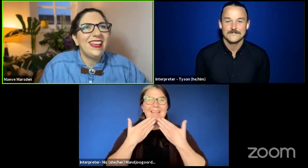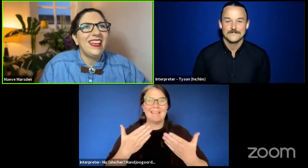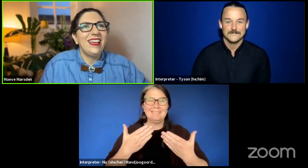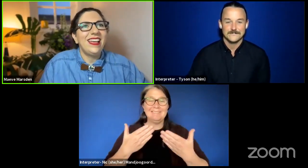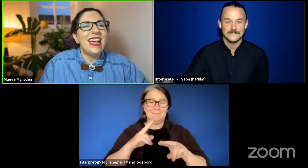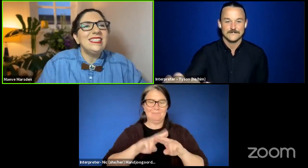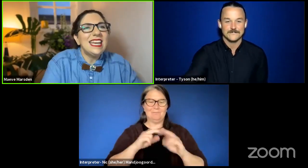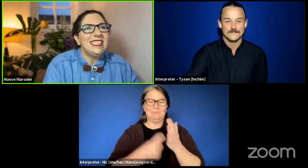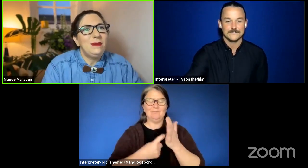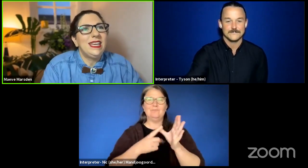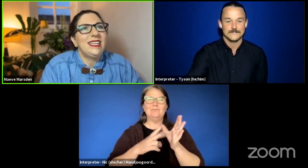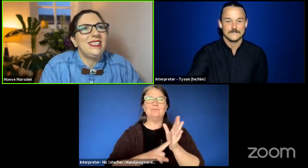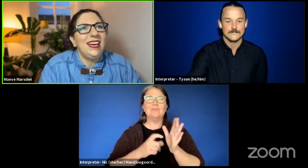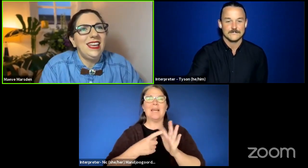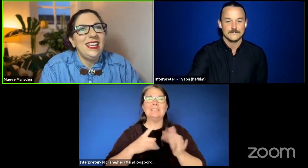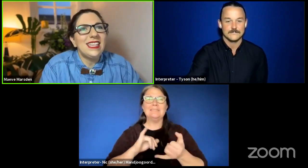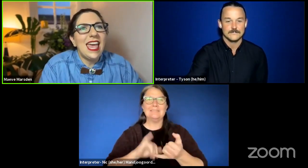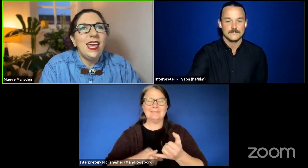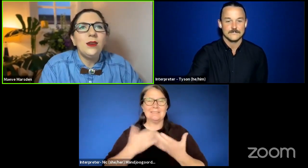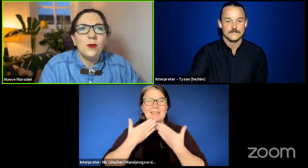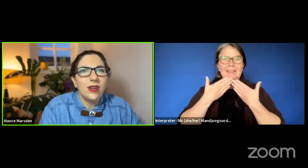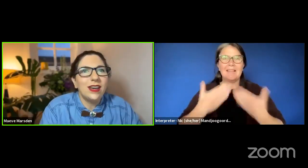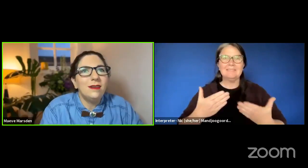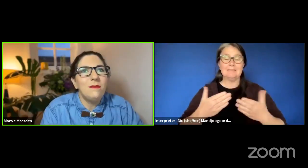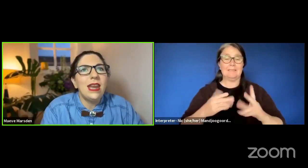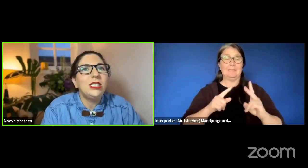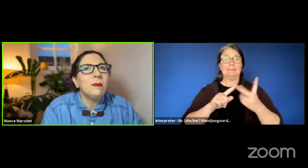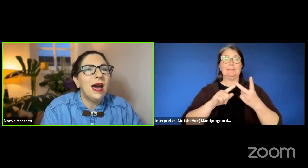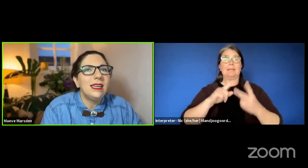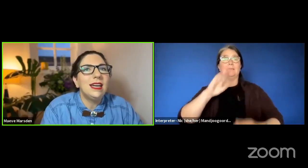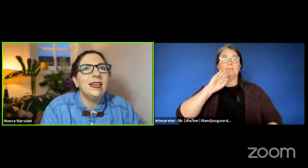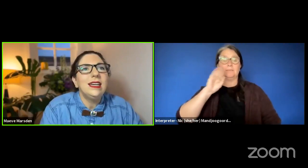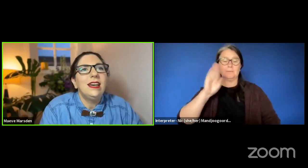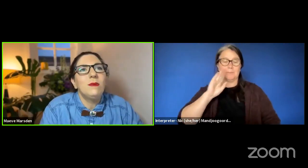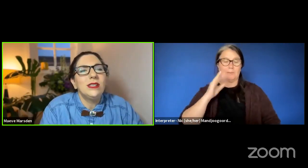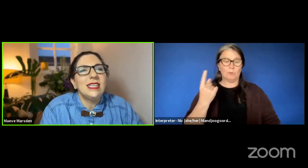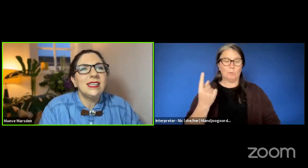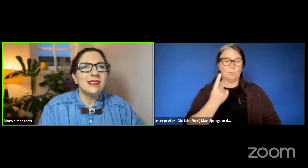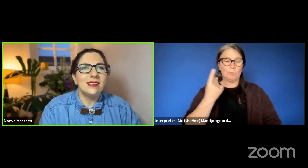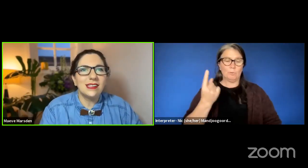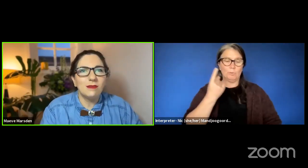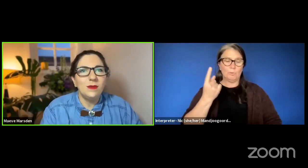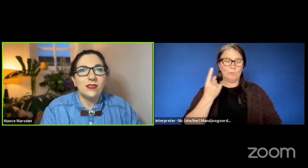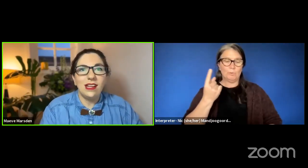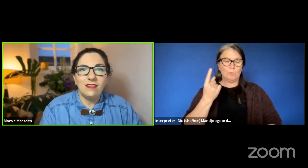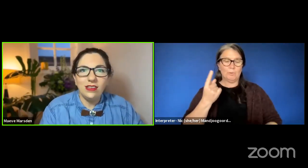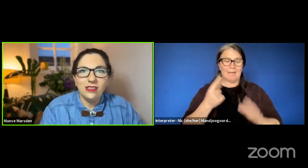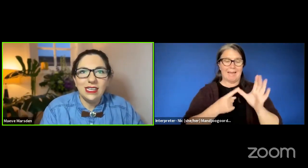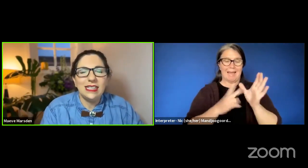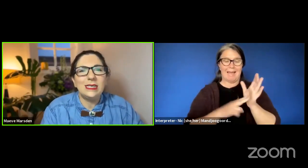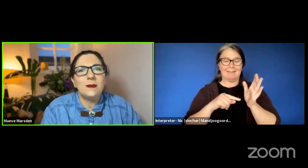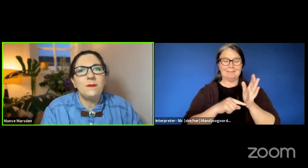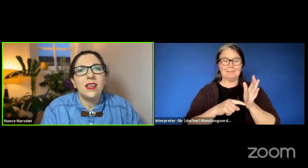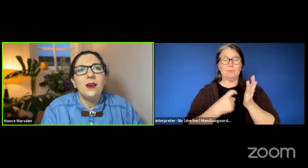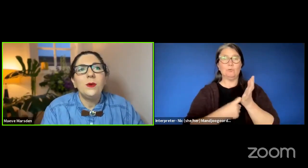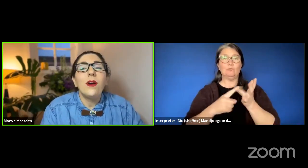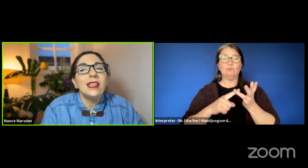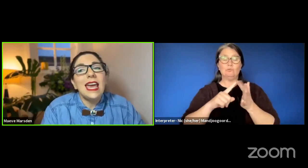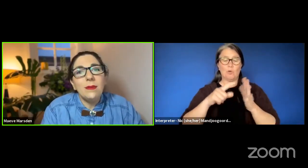you so much. Thank you, Francis. second speaker tonight is Ed Rhoda managing partner of the boss Rhoda managing partner of the